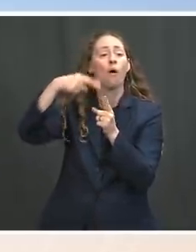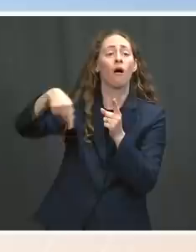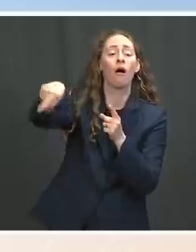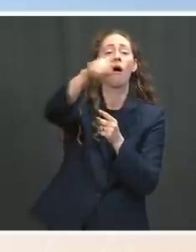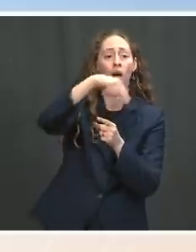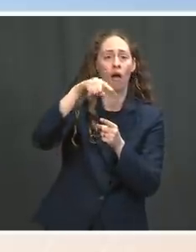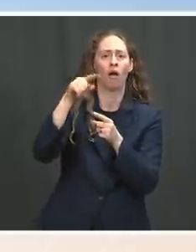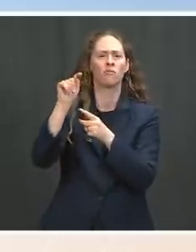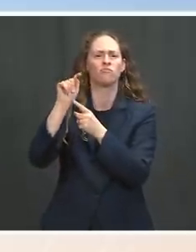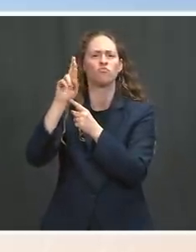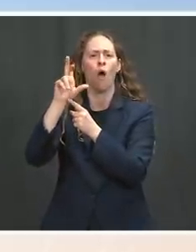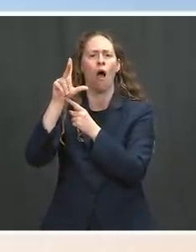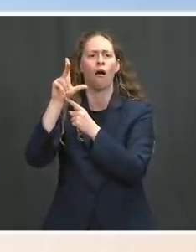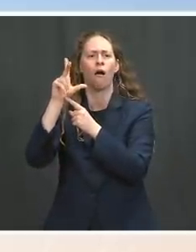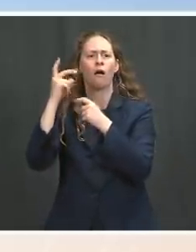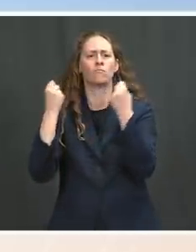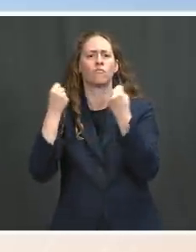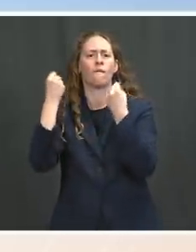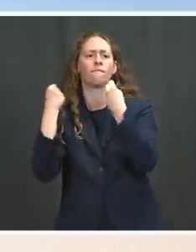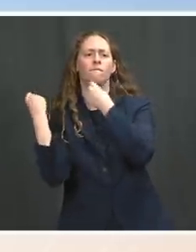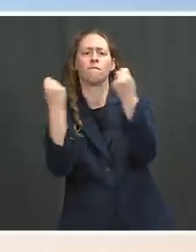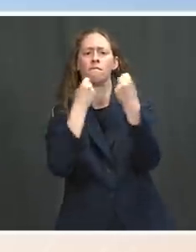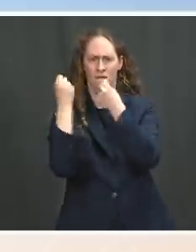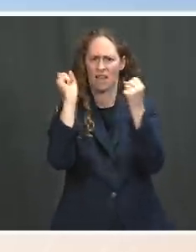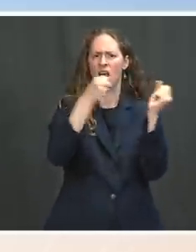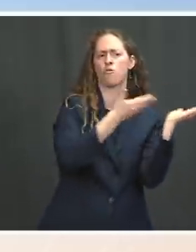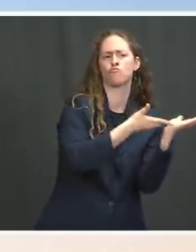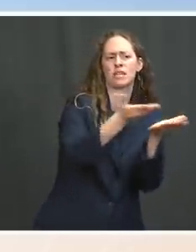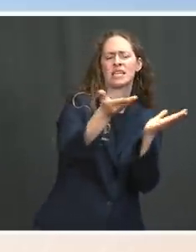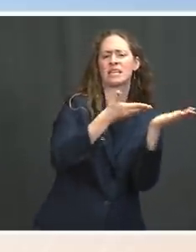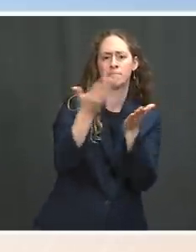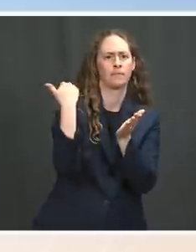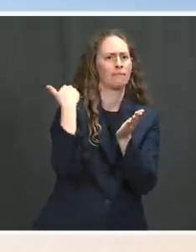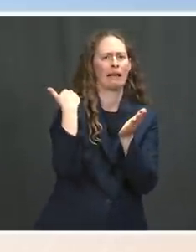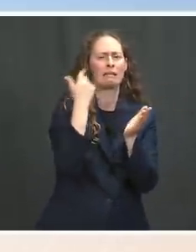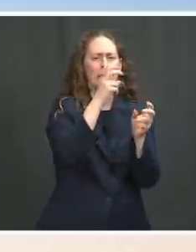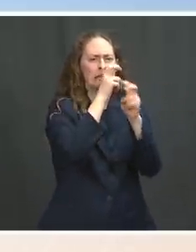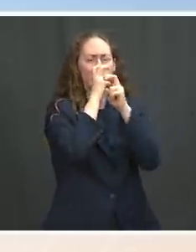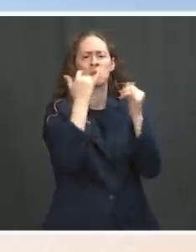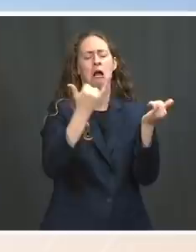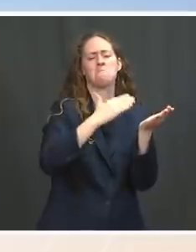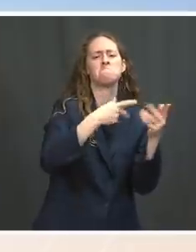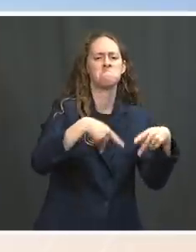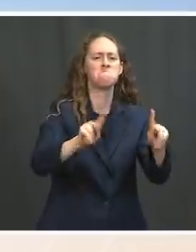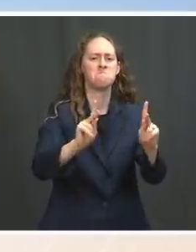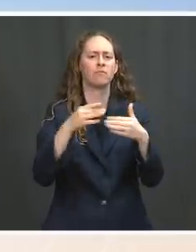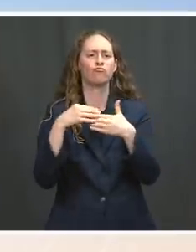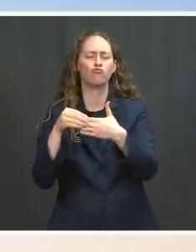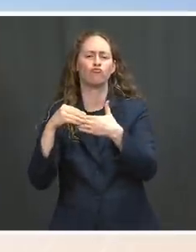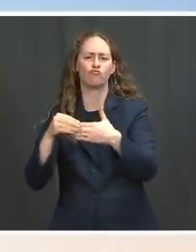several states have issued emergency declarations that allow truckers to carry additional weight on state roads.